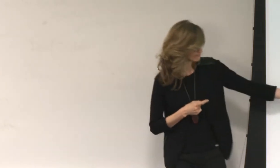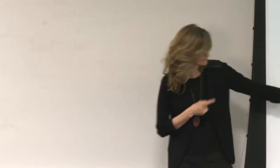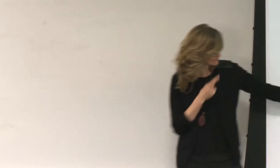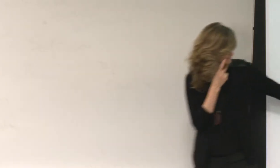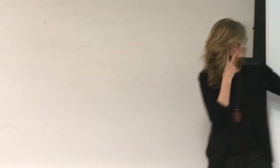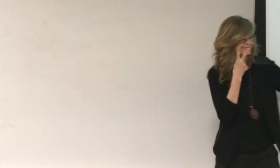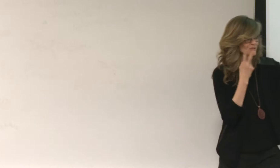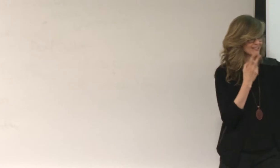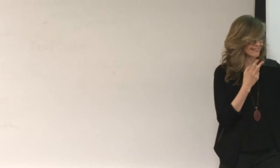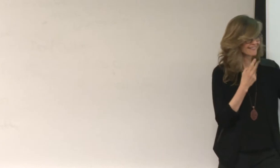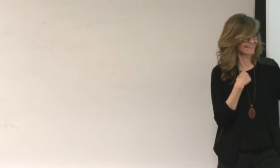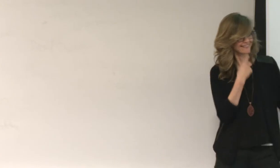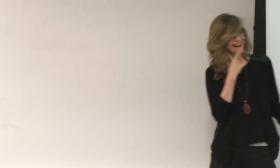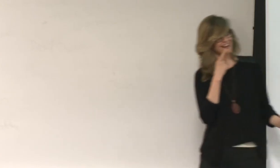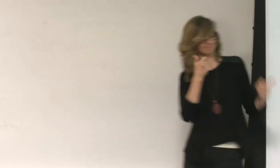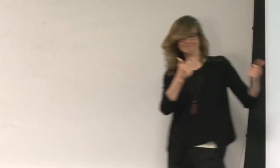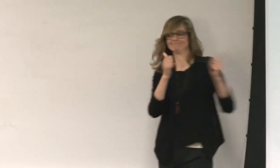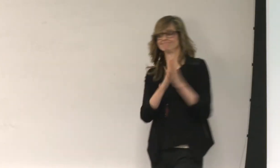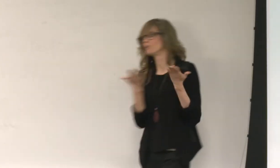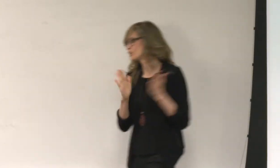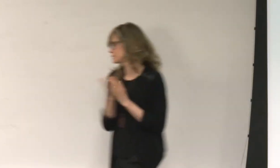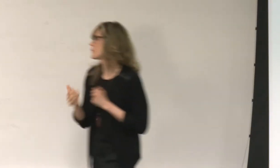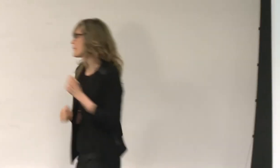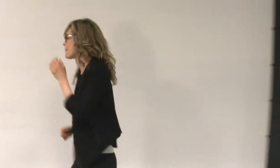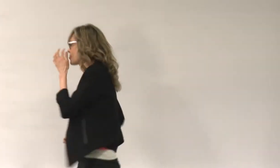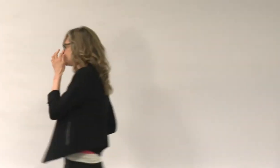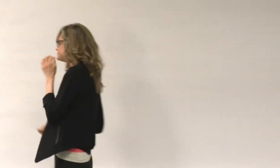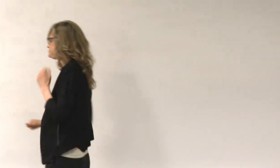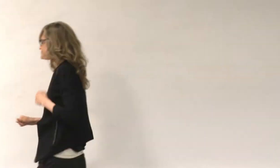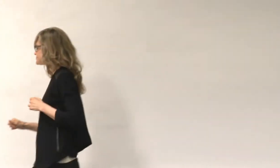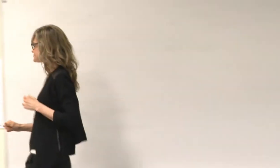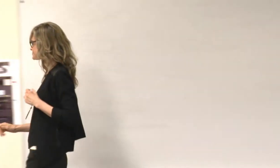SO, YOU SEE OVER HERE IS MORE FOCUSED ON THE BOOKS AND READING.